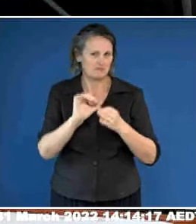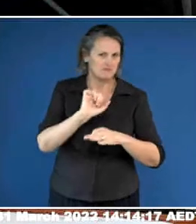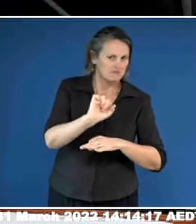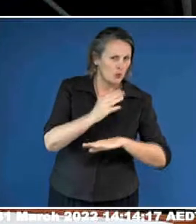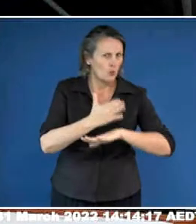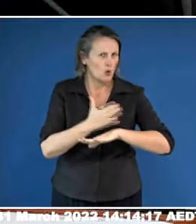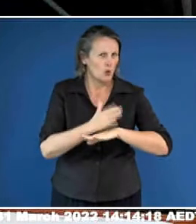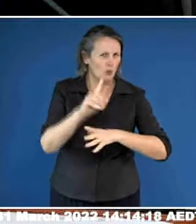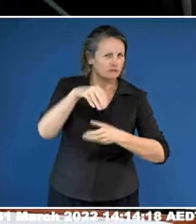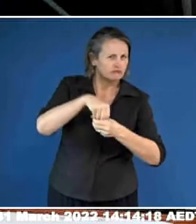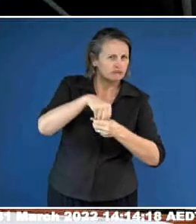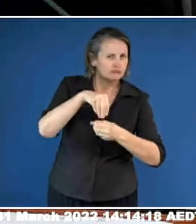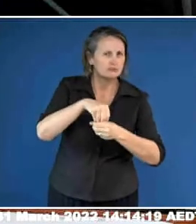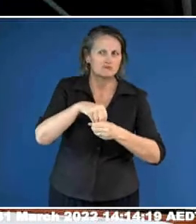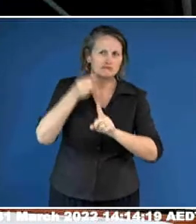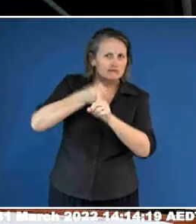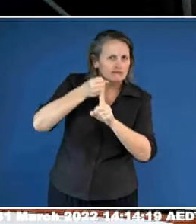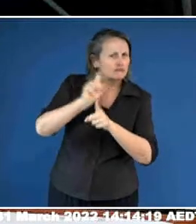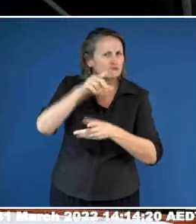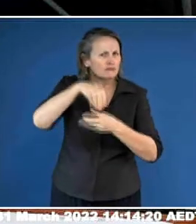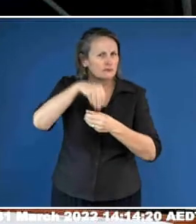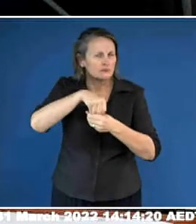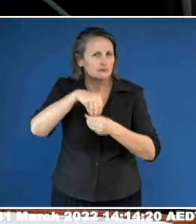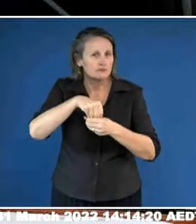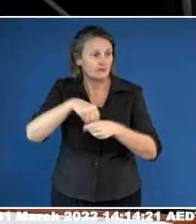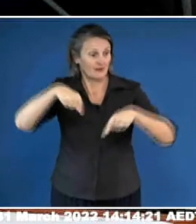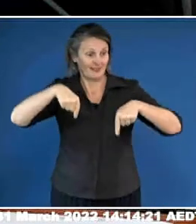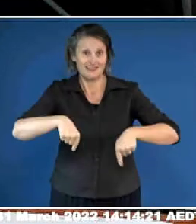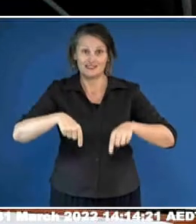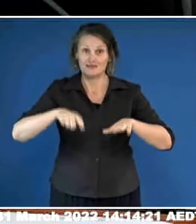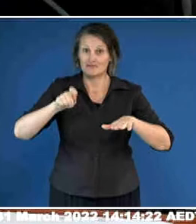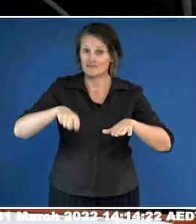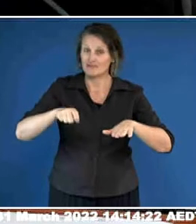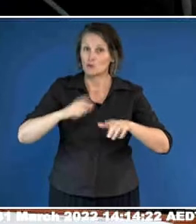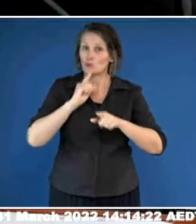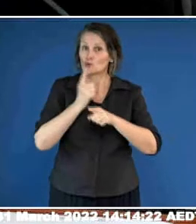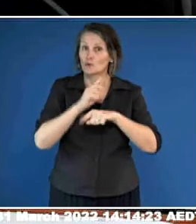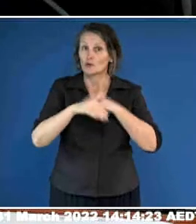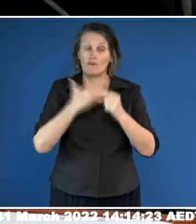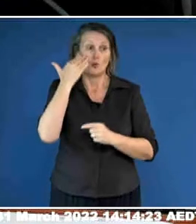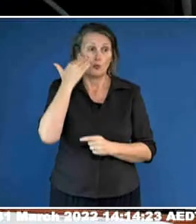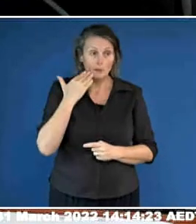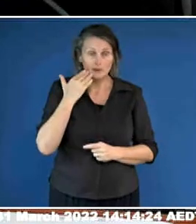hearing. Our focus on this hearing is women and girls who experience violence and abuse